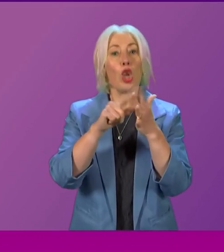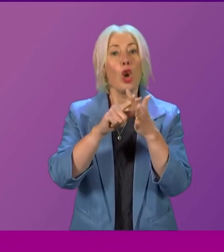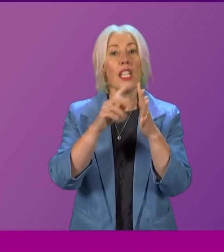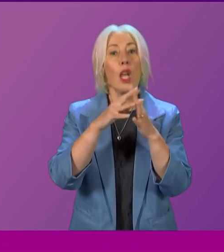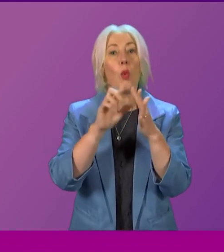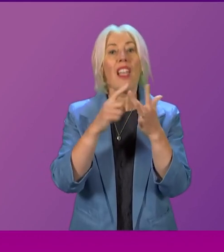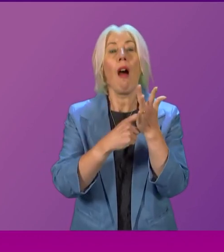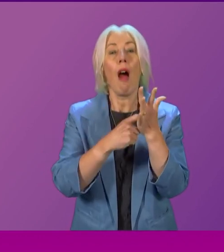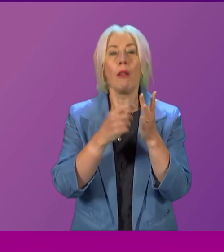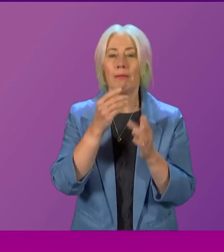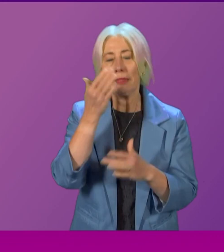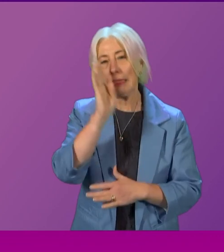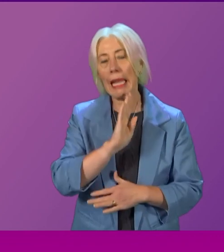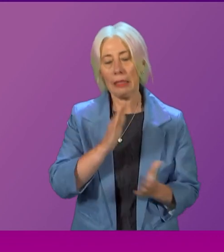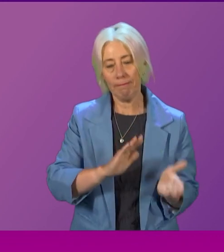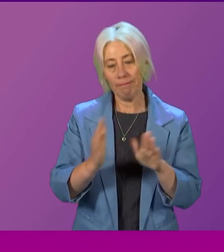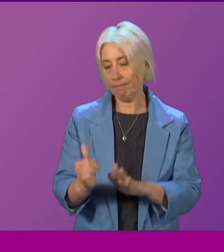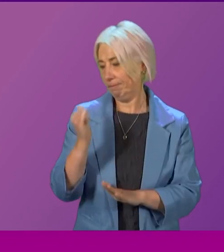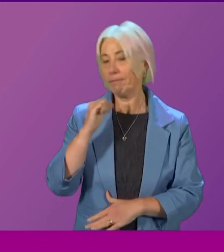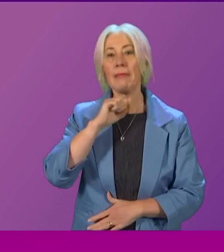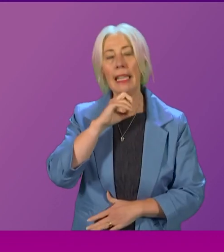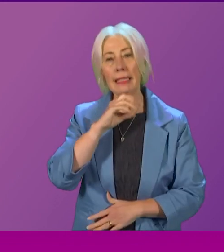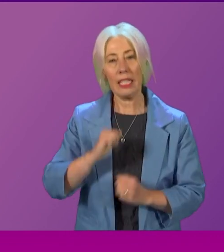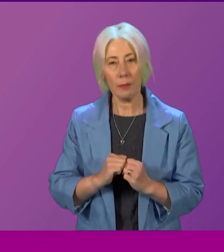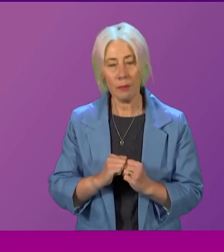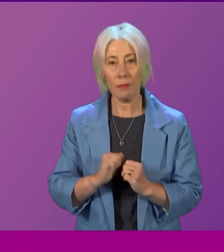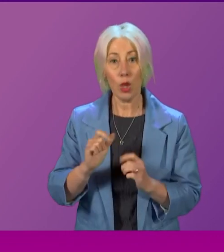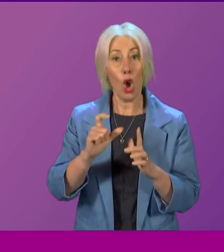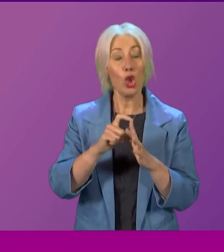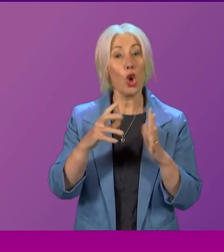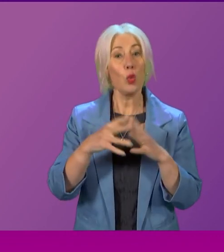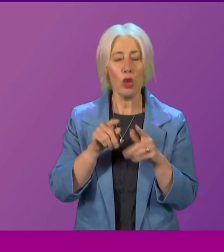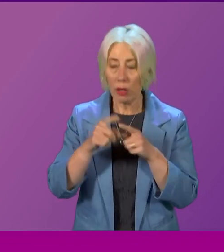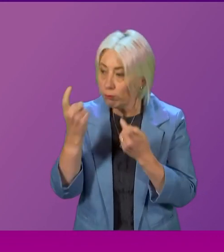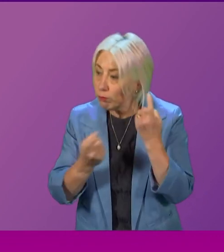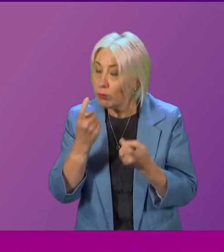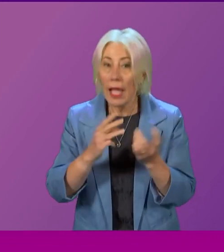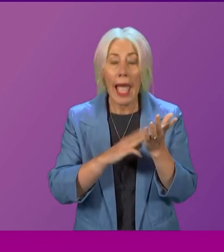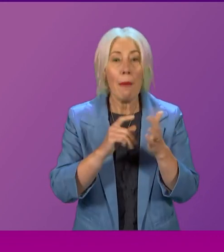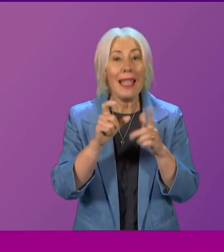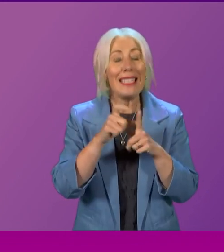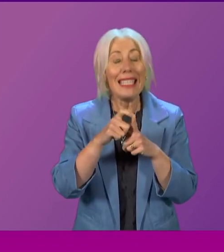passed away on Saturday. During his fight to find a cure for motor neurone disease, Doddie has been an inspiration